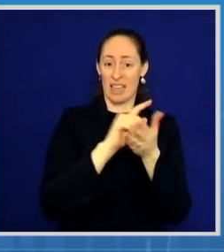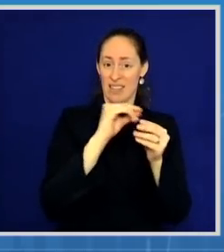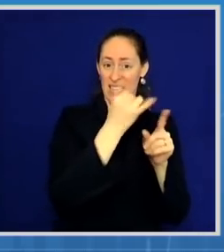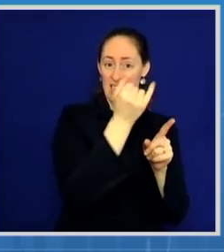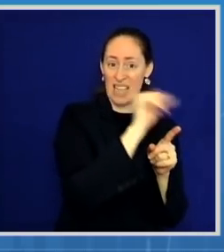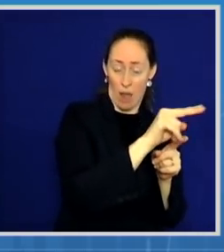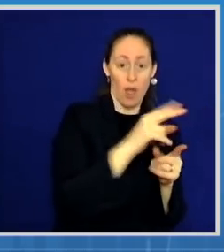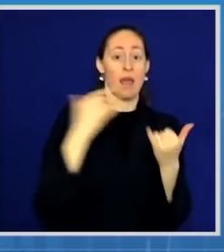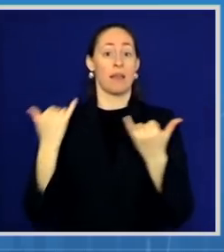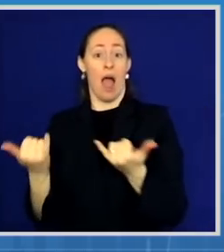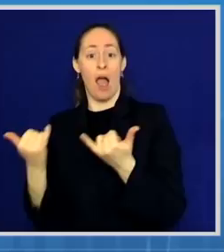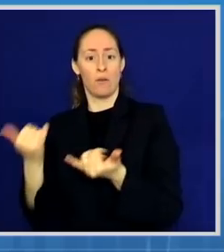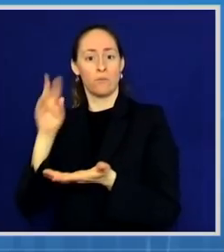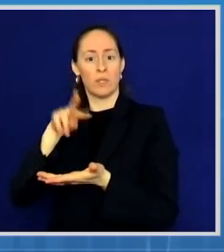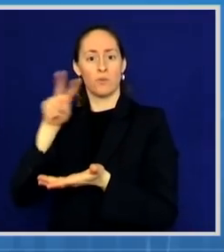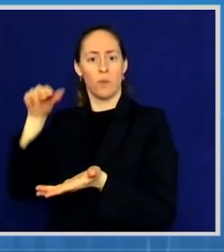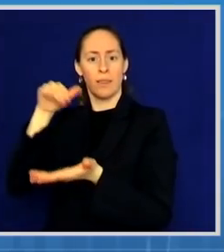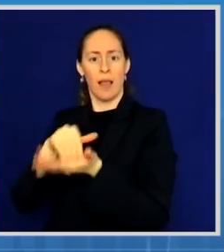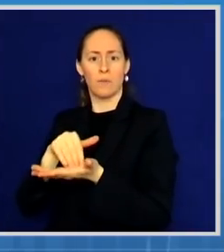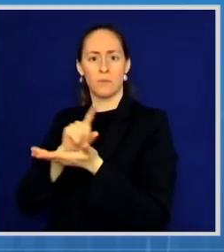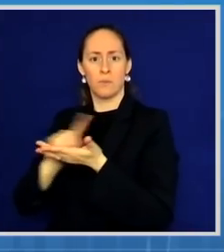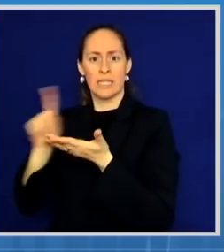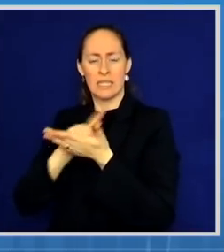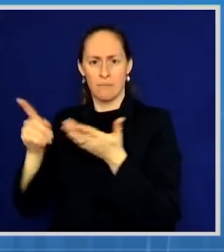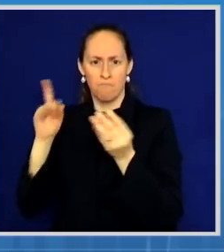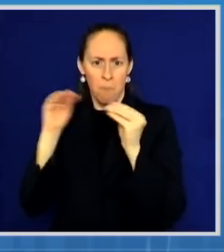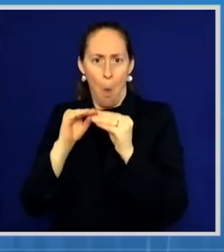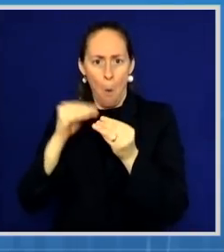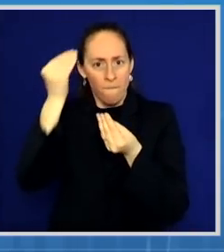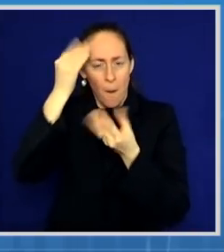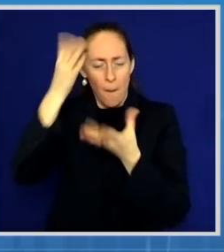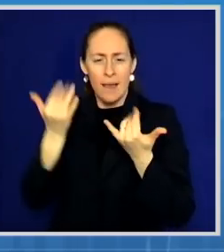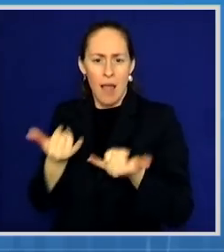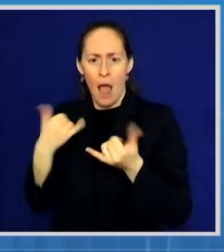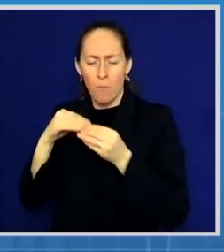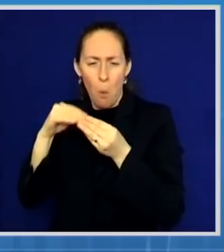Combined with the sequencing efforts of state and local public health laboratories,